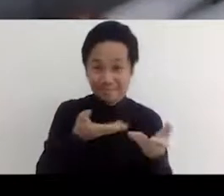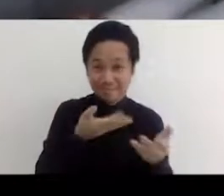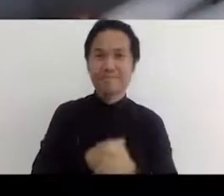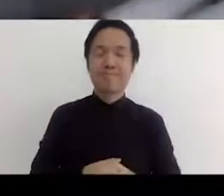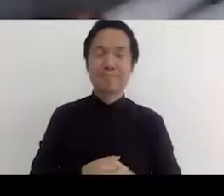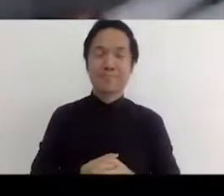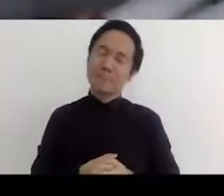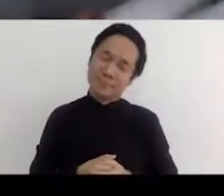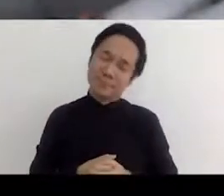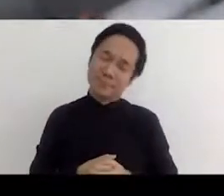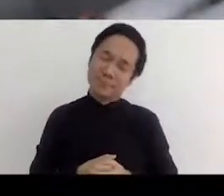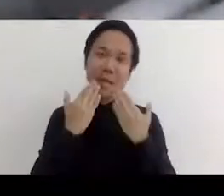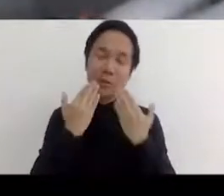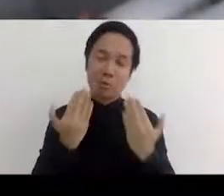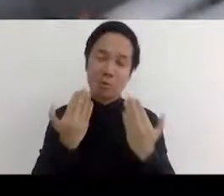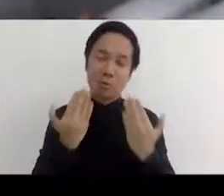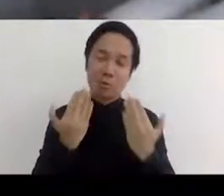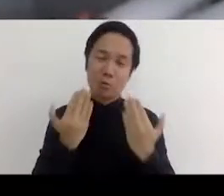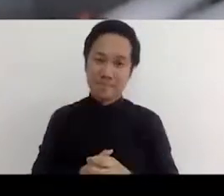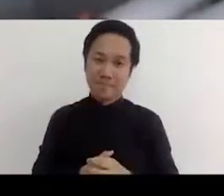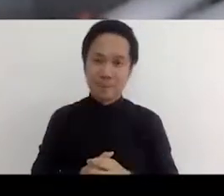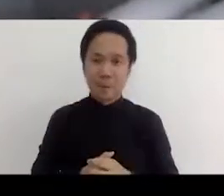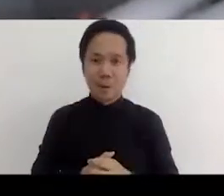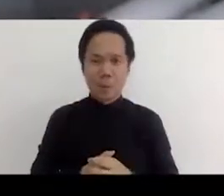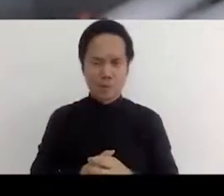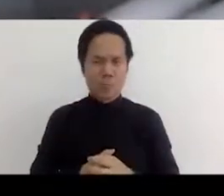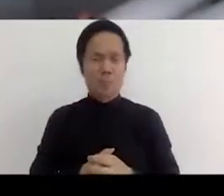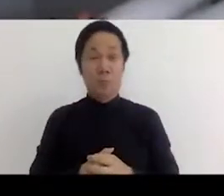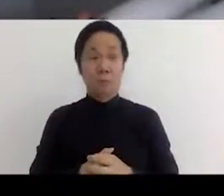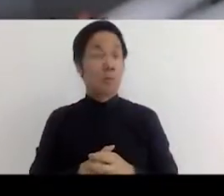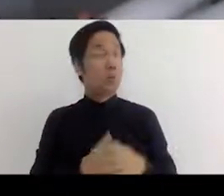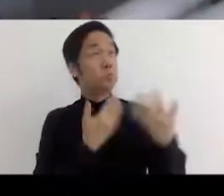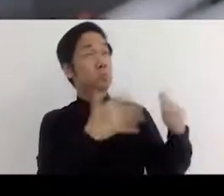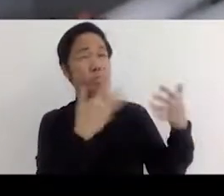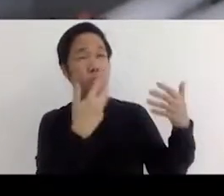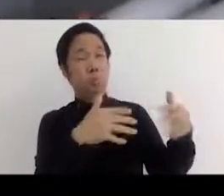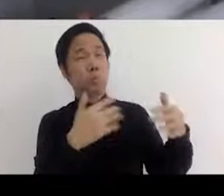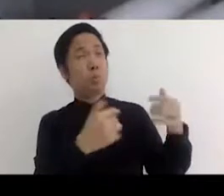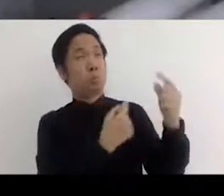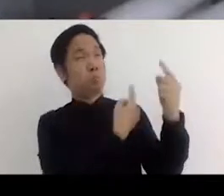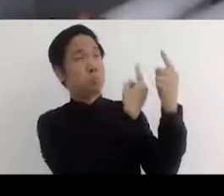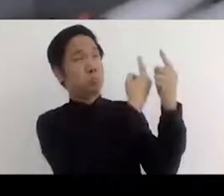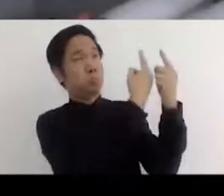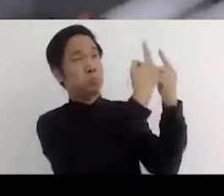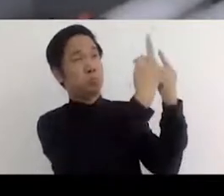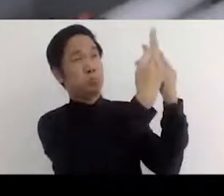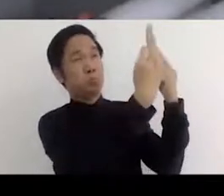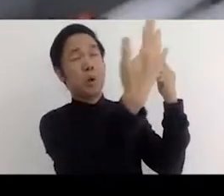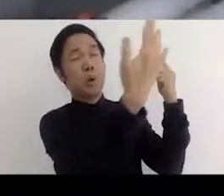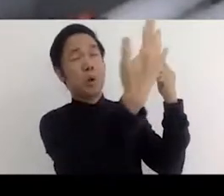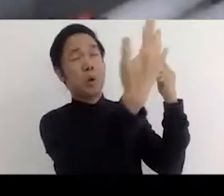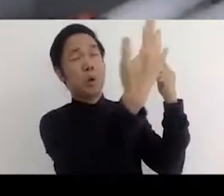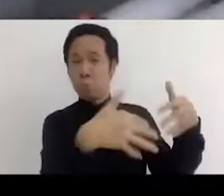that runs through all of this, I think, and Angie said it very well just now is, you know, that we have to learn from each other